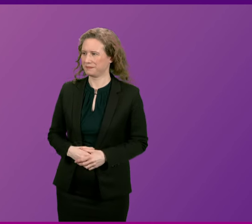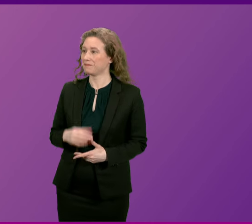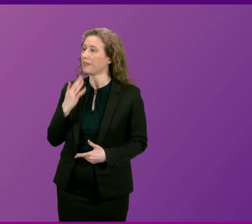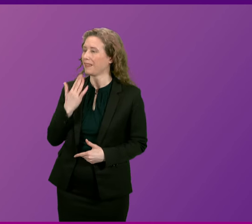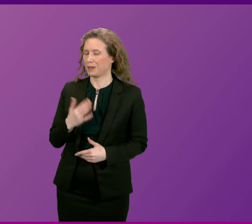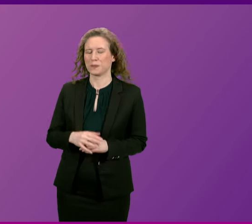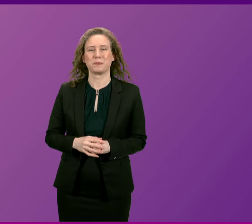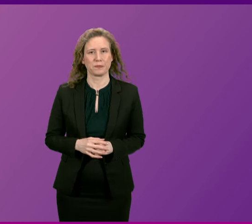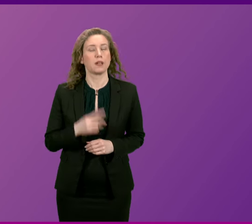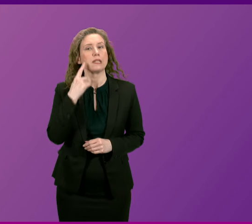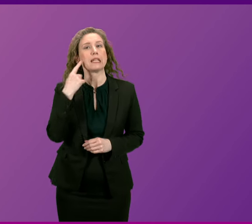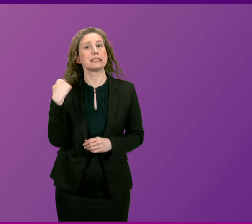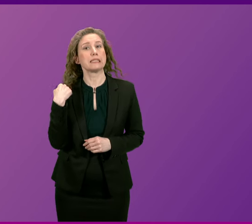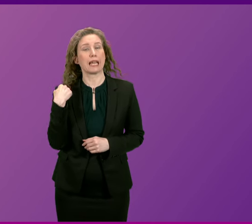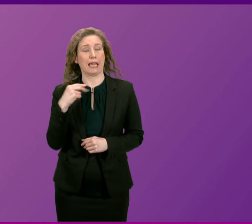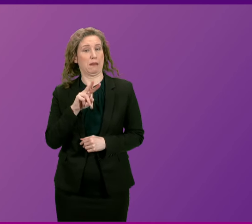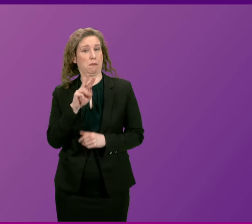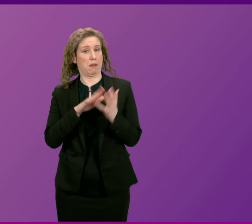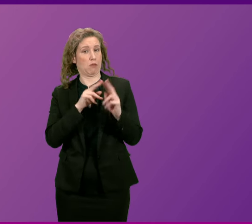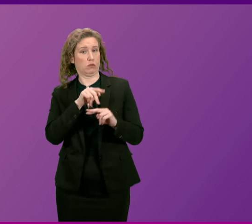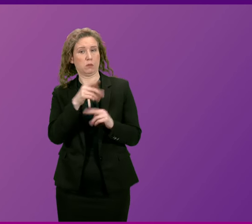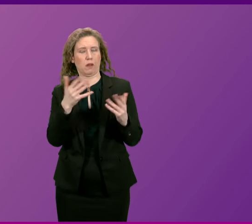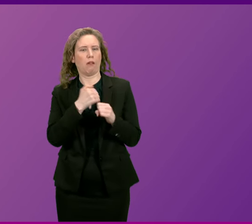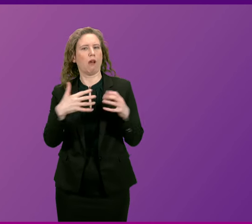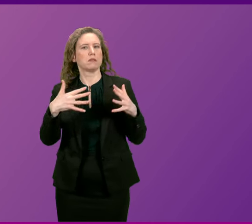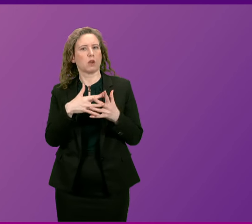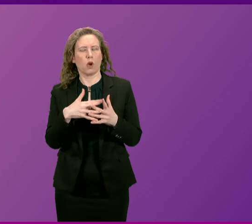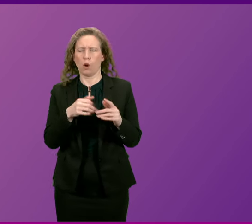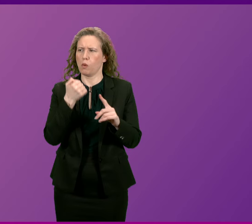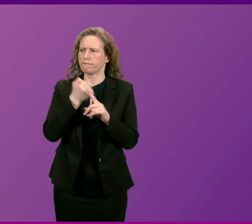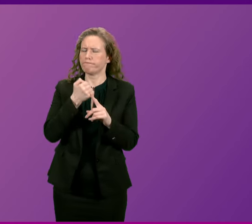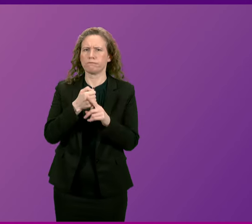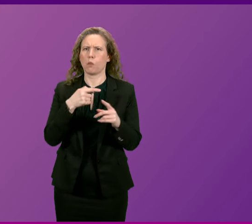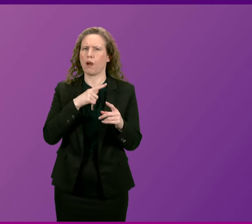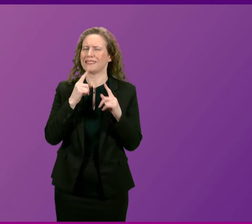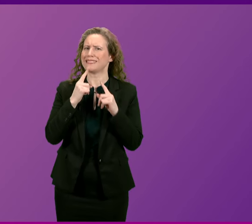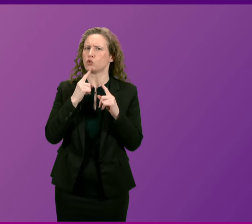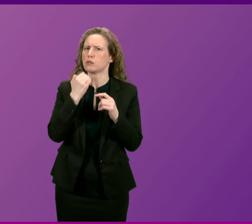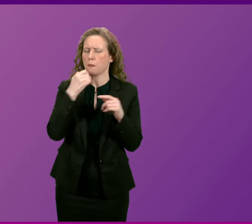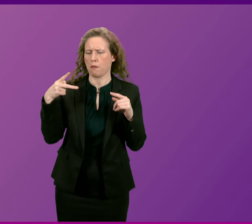Yesterday, parents in Glasgow were protesting against cuts to teacher numbers. They said